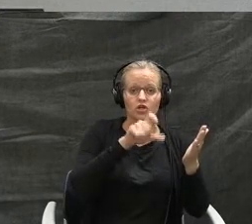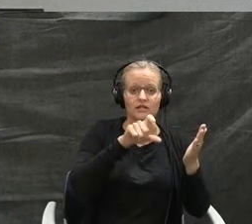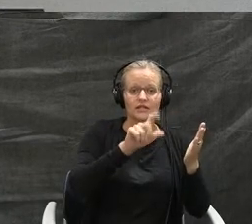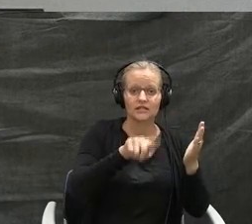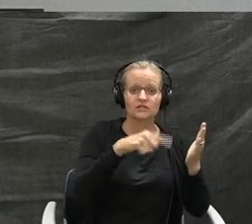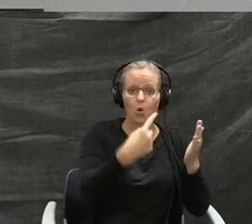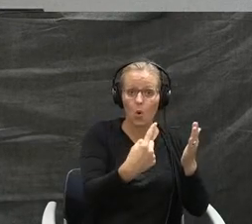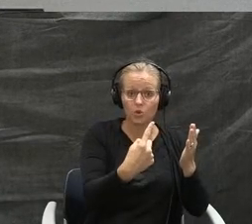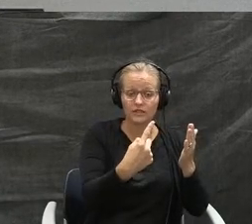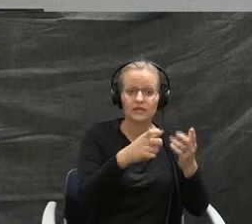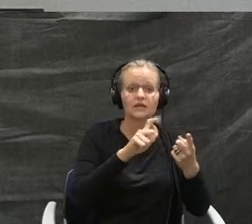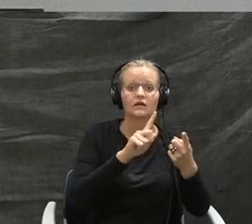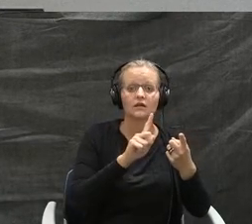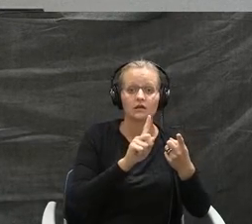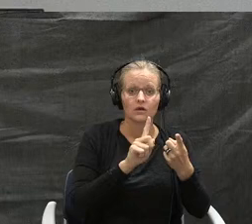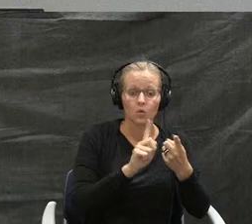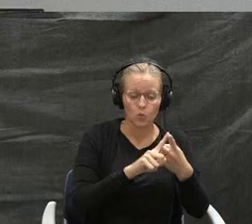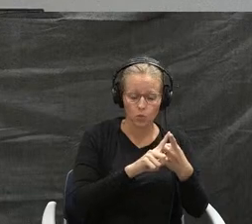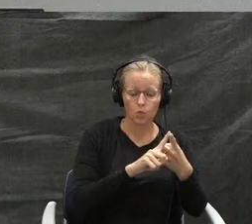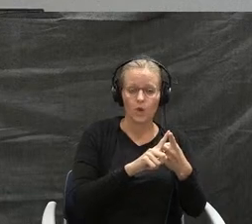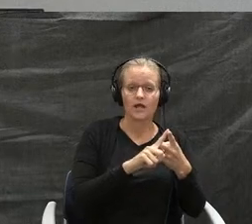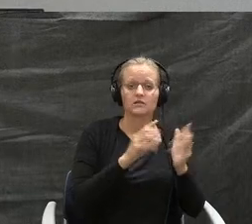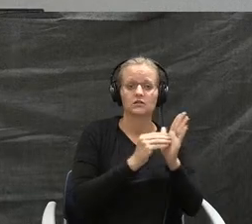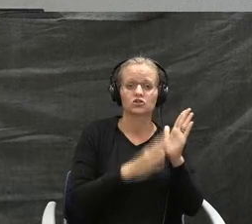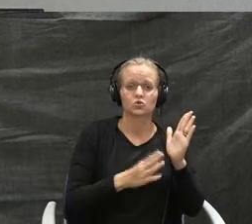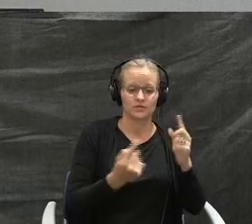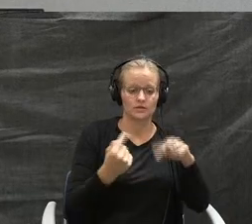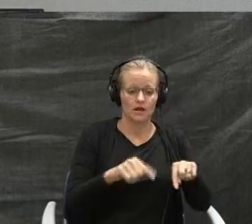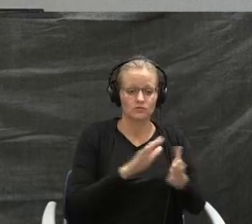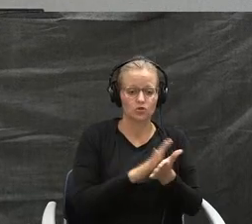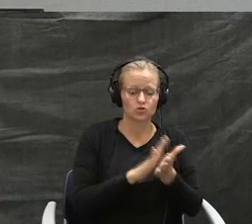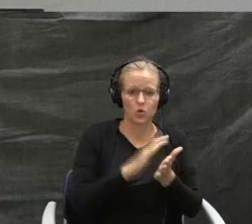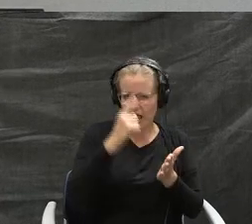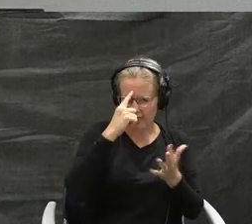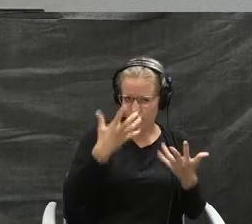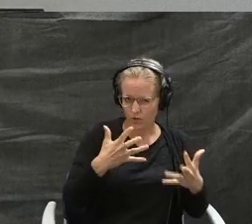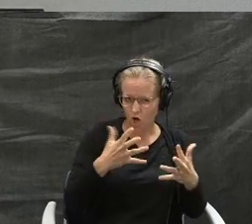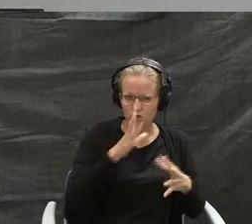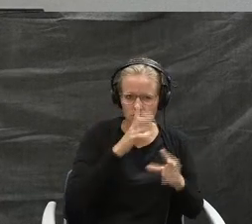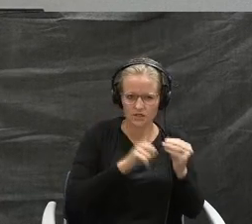explained that. Connecting with those on E learning so will have